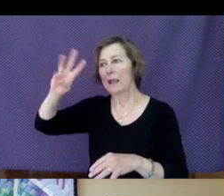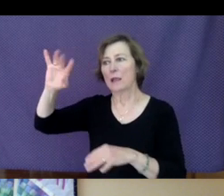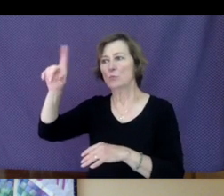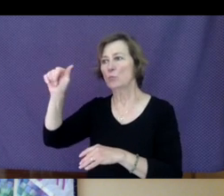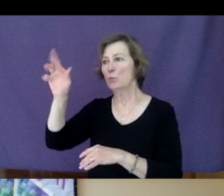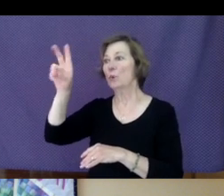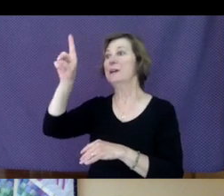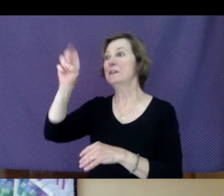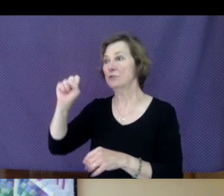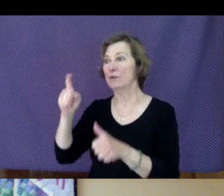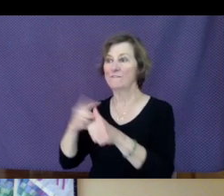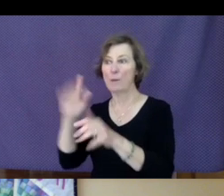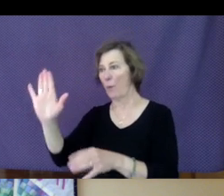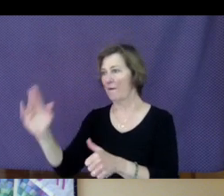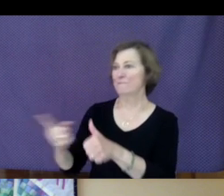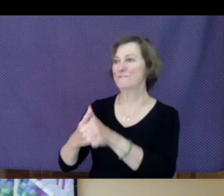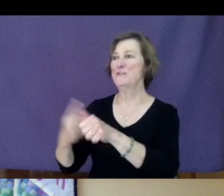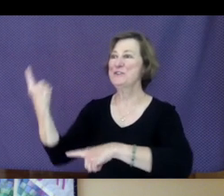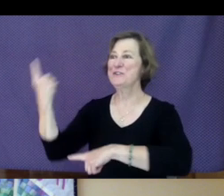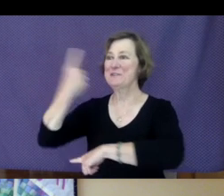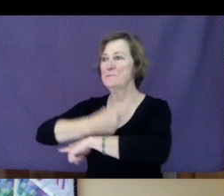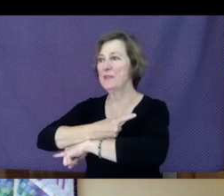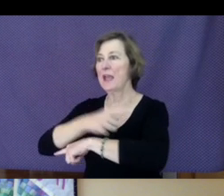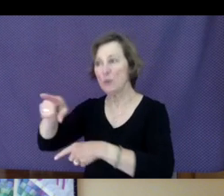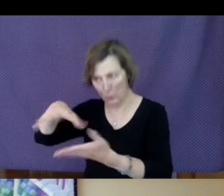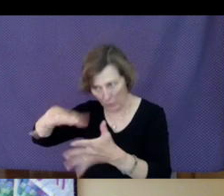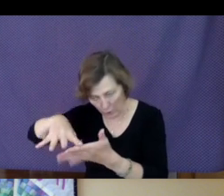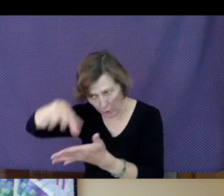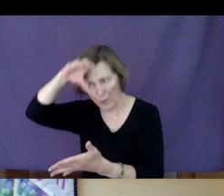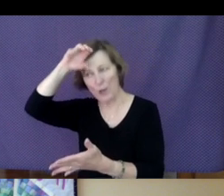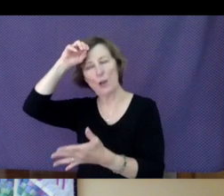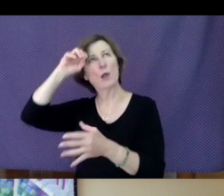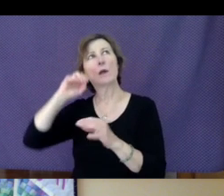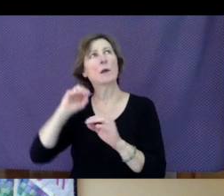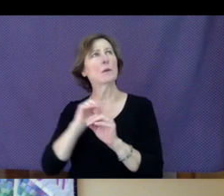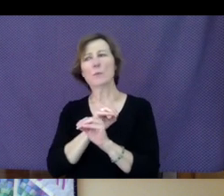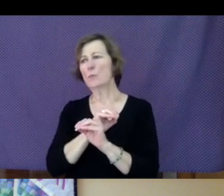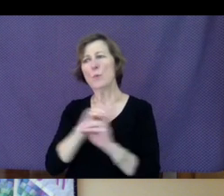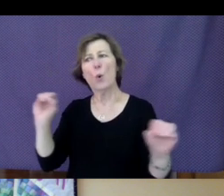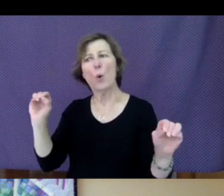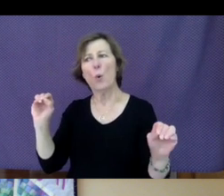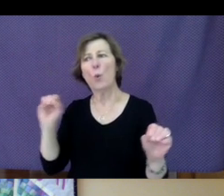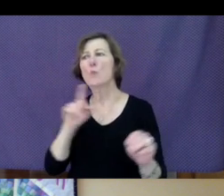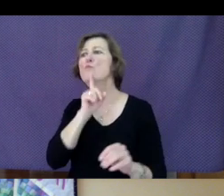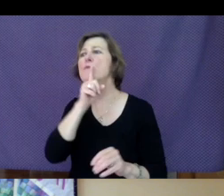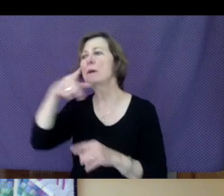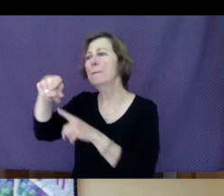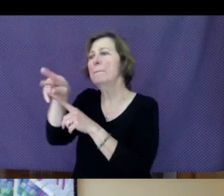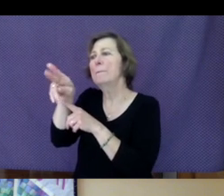And you learned that there's no such thing as a pure blood wizard, but what you may not know